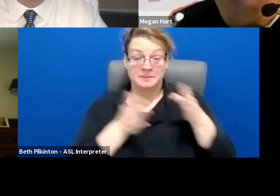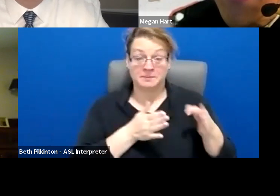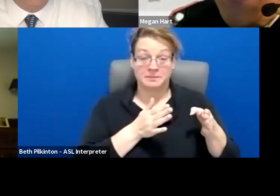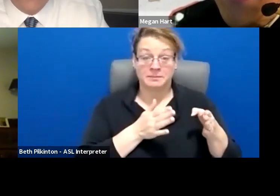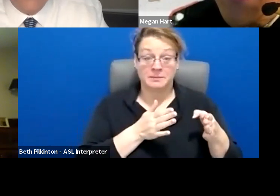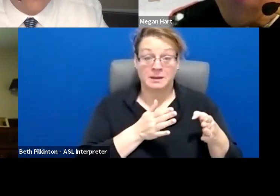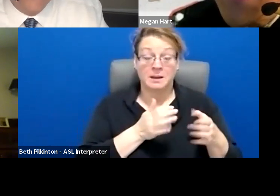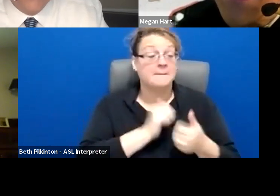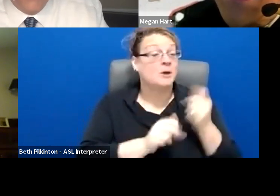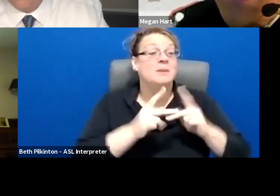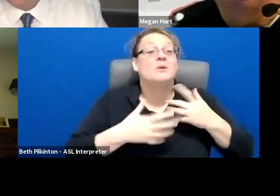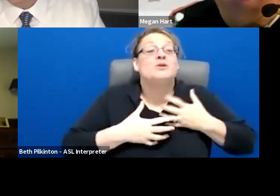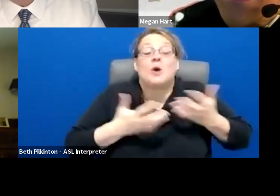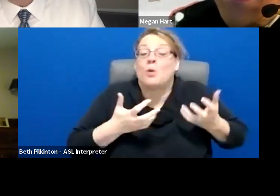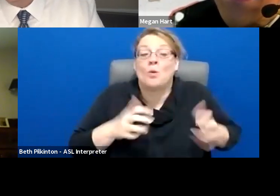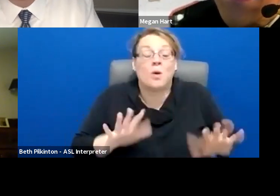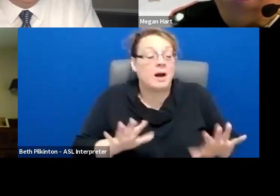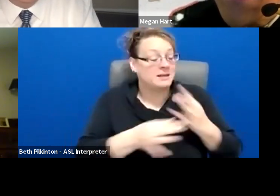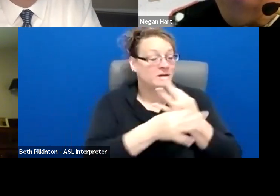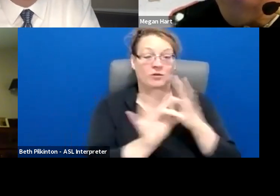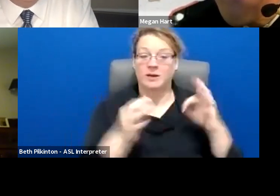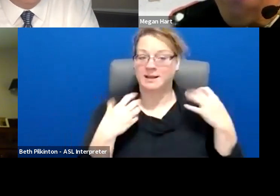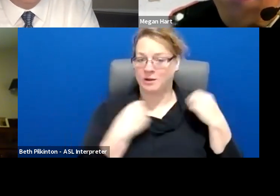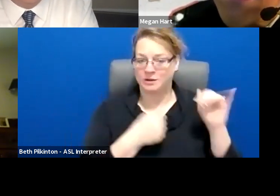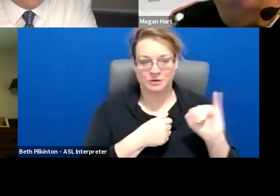Some folks in other jobs might say, I can't understand why people are complaining.